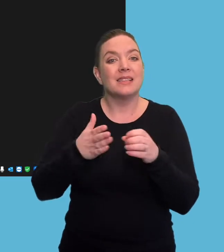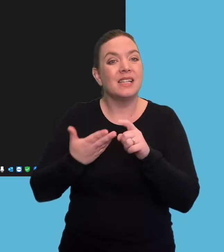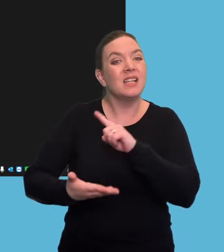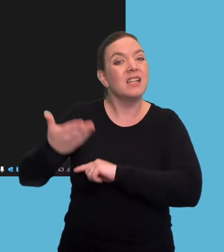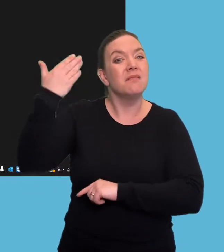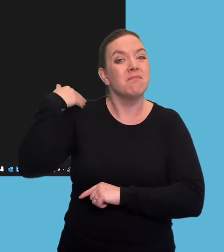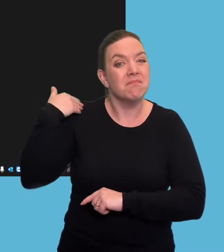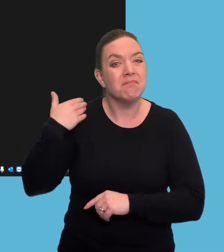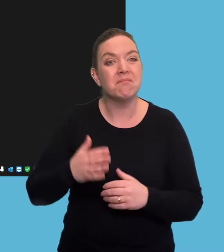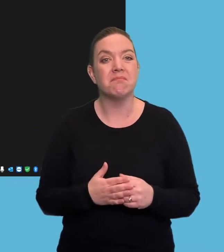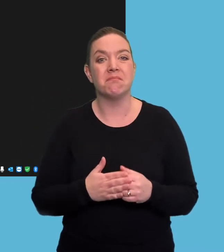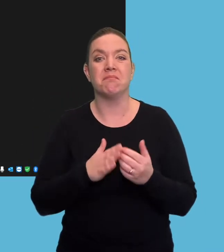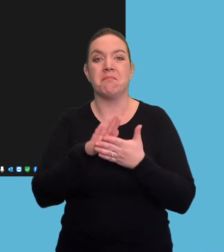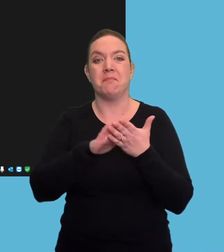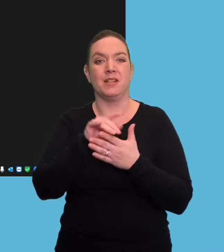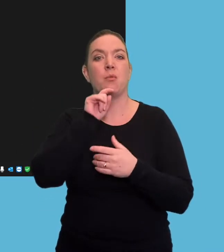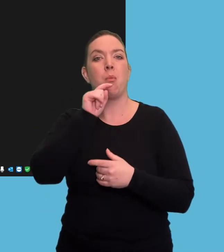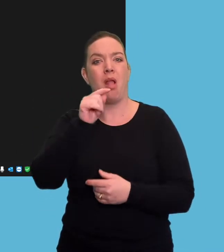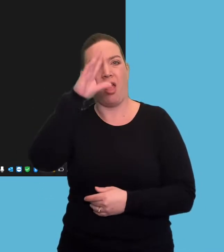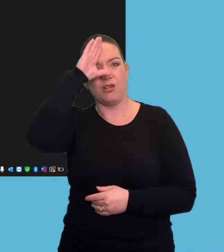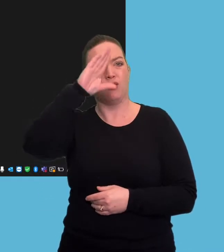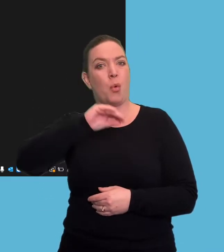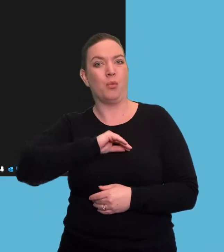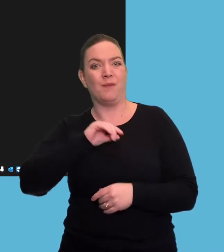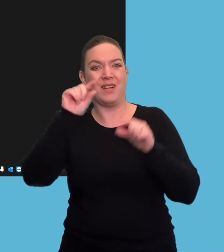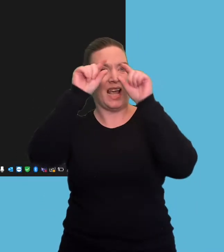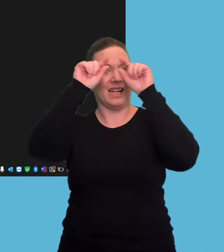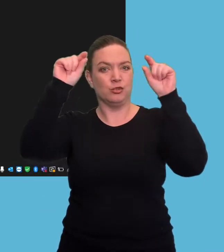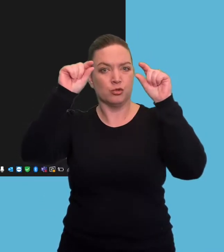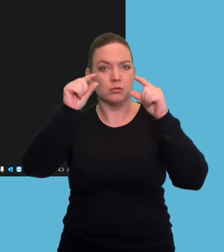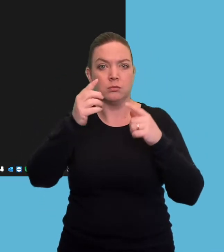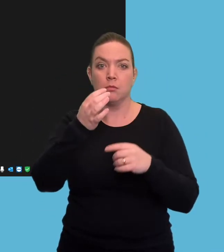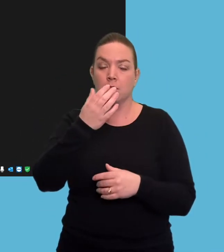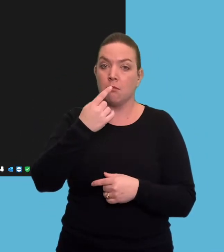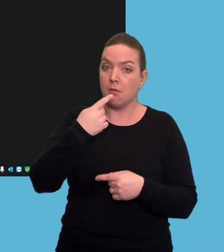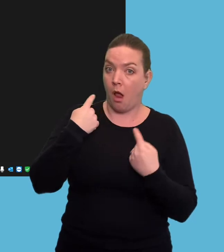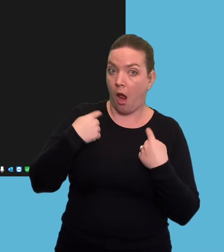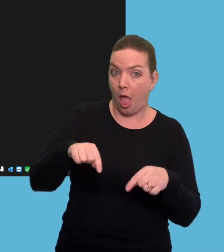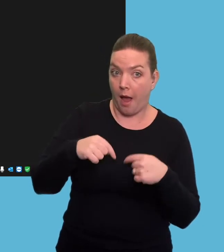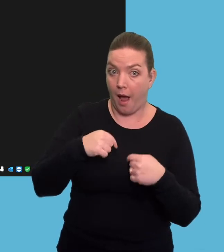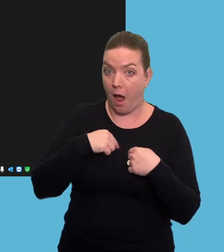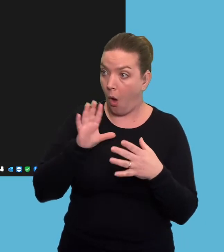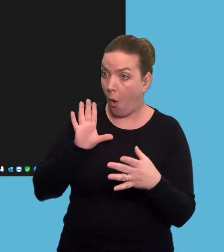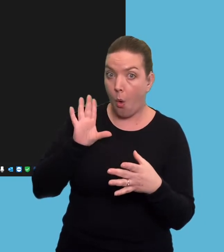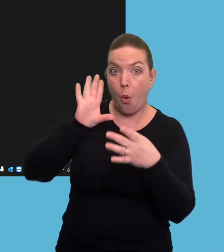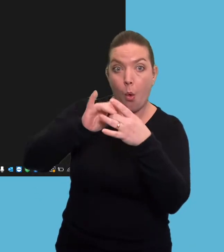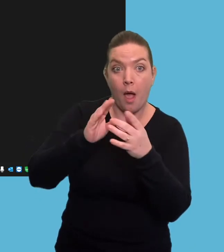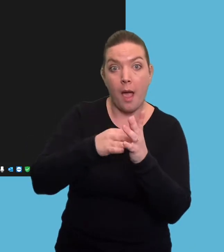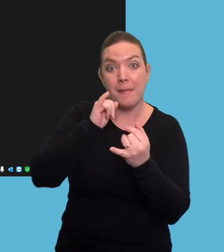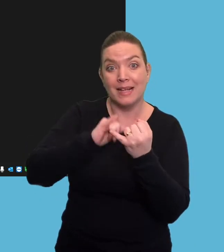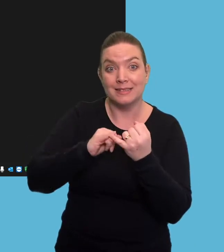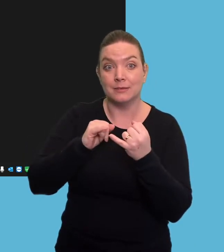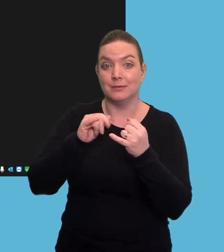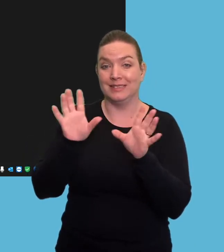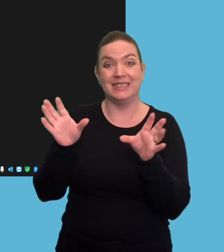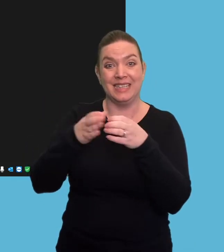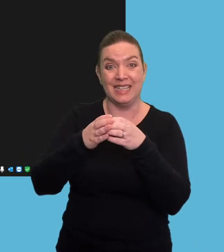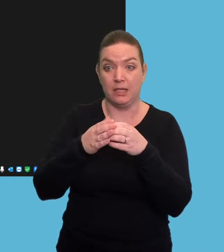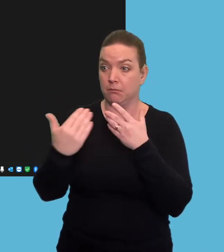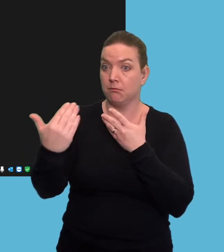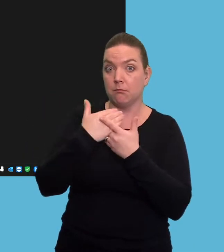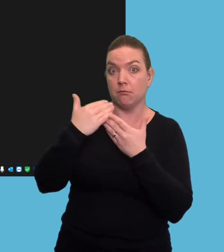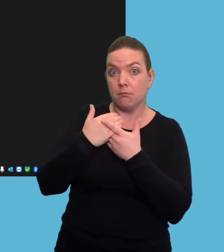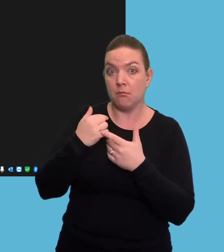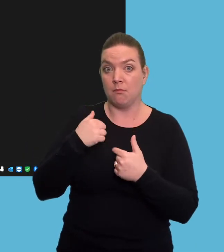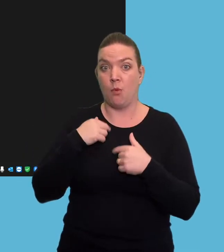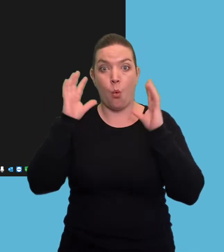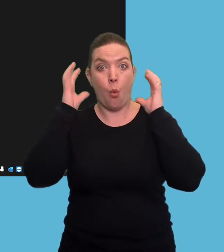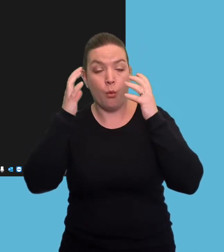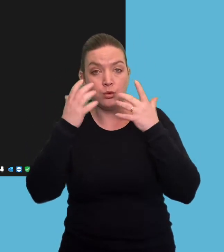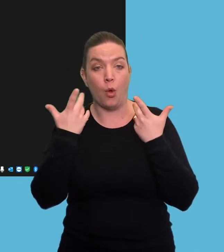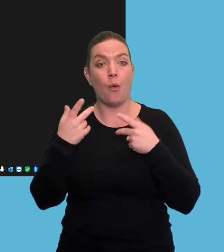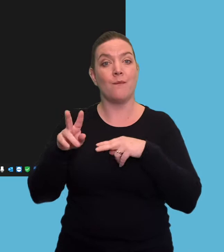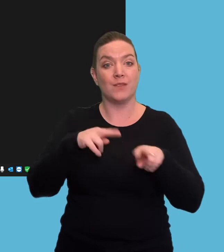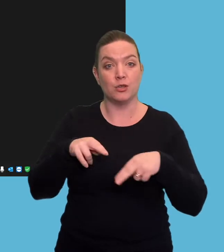it's likely that you'll get some notifications at the top of the page asking you if you want to allow MS Teams to access your audio and video.